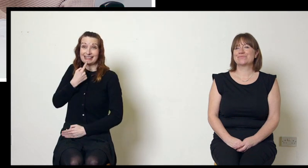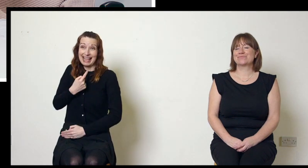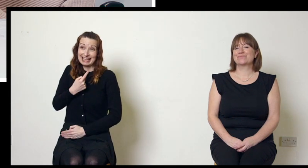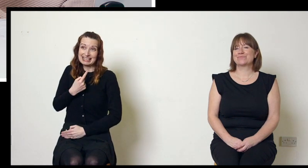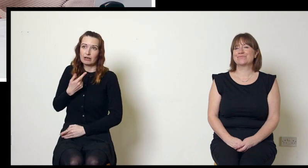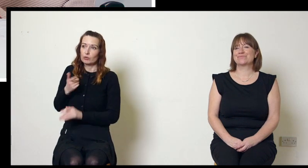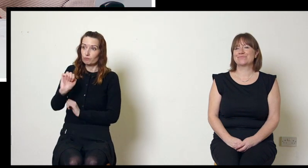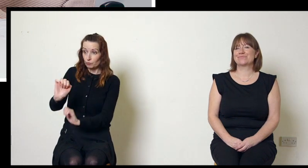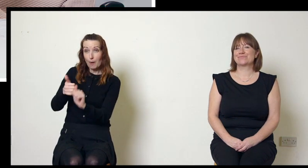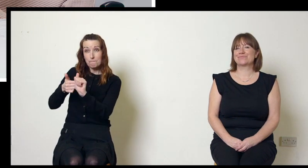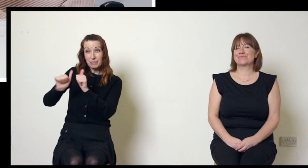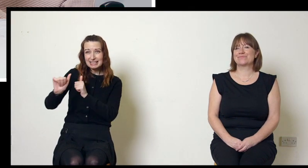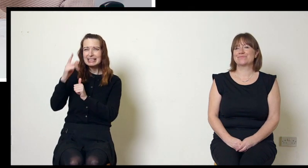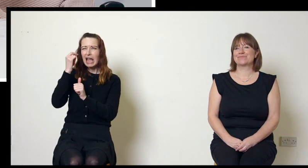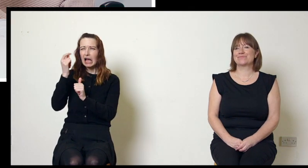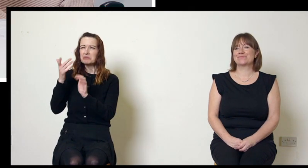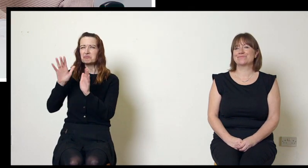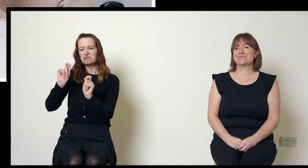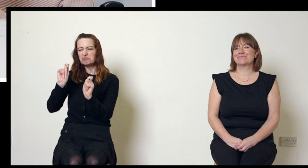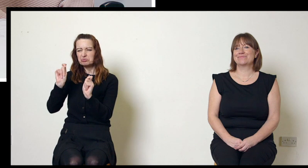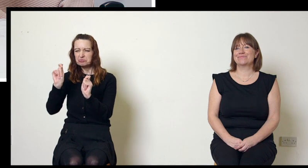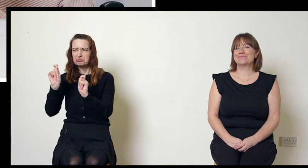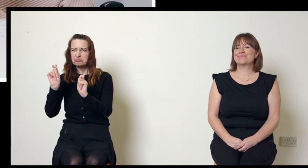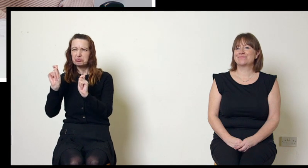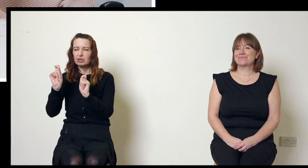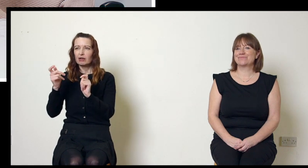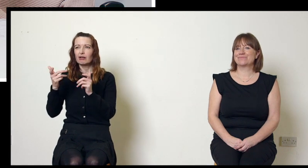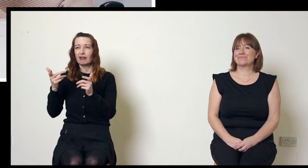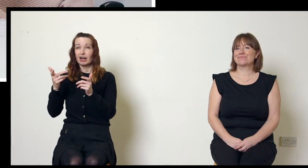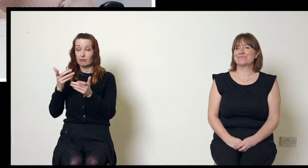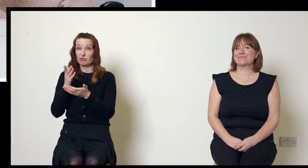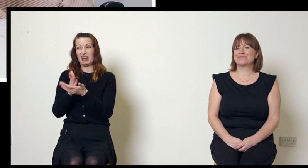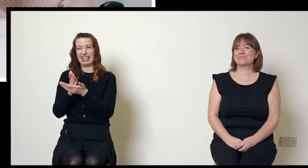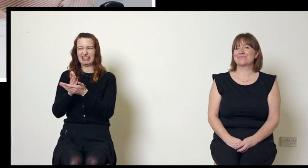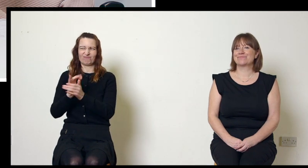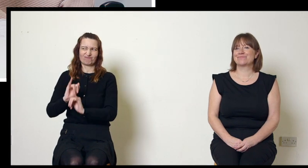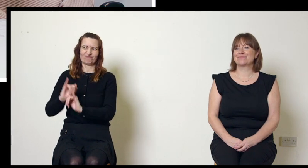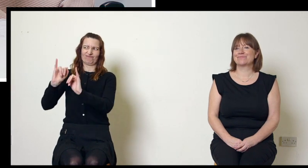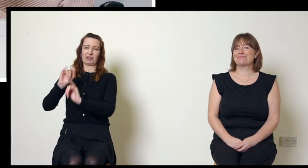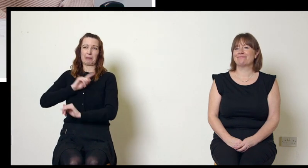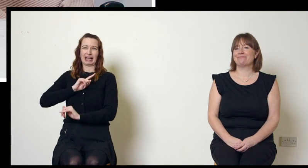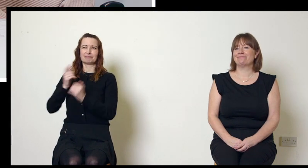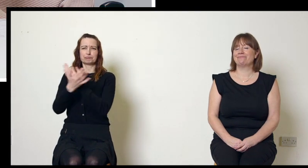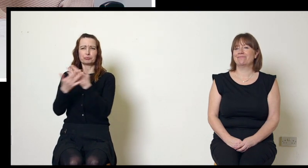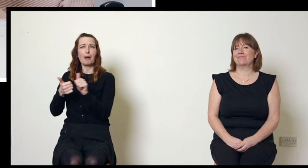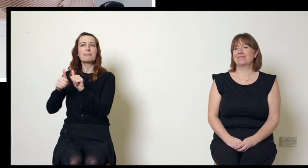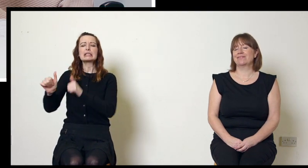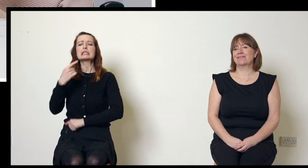could reasonably adjust. Which was a massive copout for so many businesses who went “Oh yeah, I've reasonably adjusted,